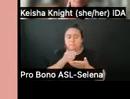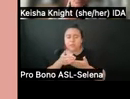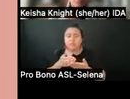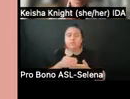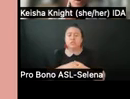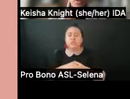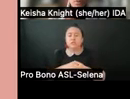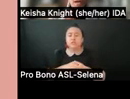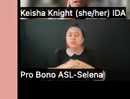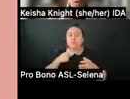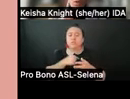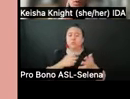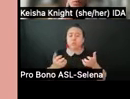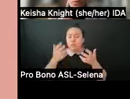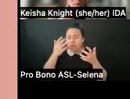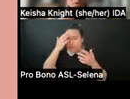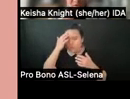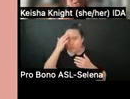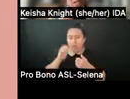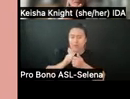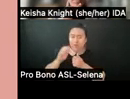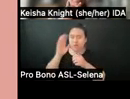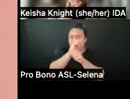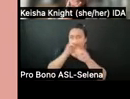But we want to know how you're envisioning planning on filling your gap.